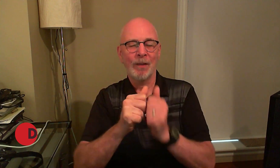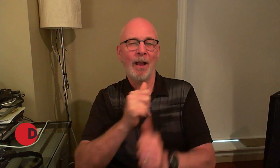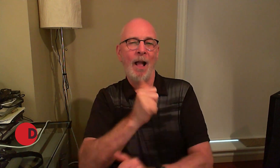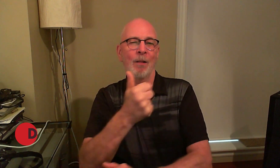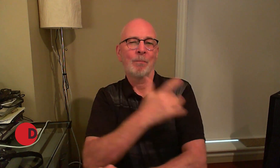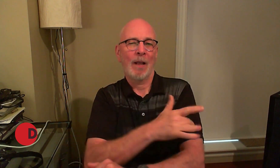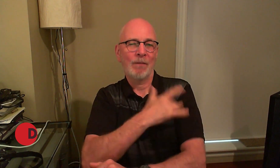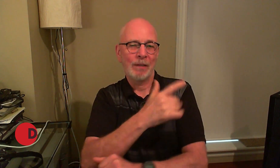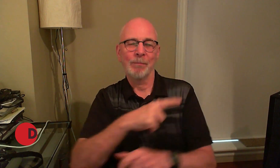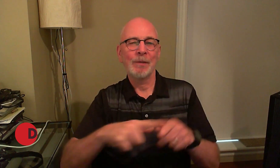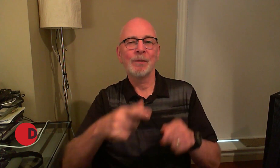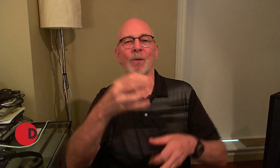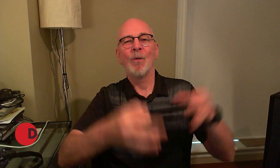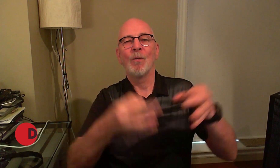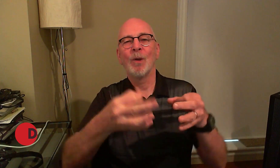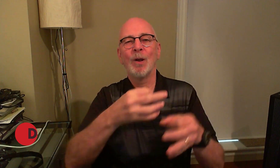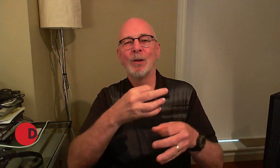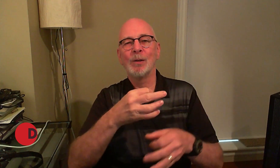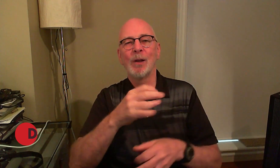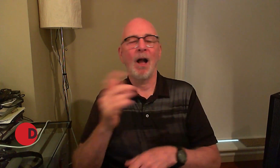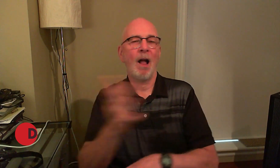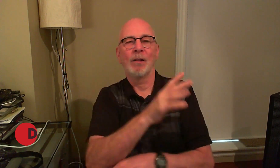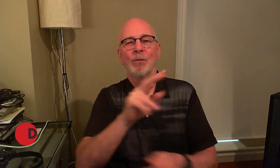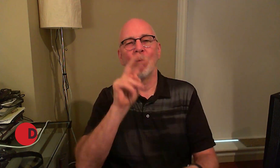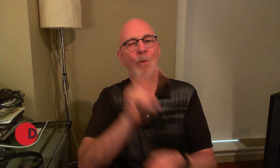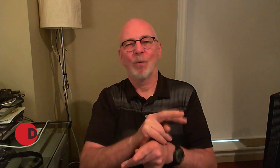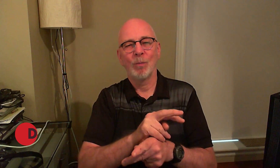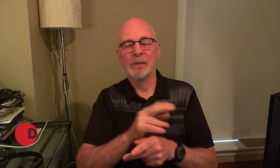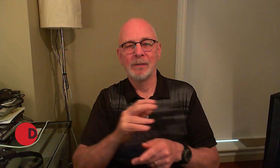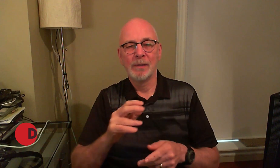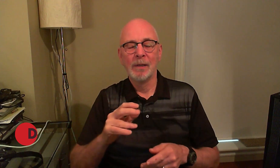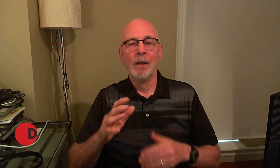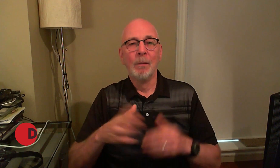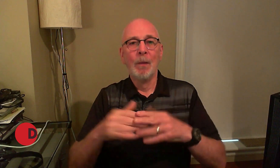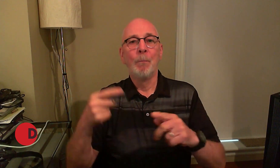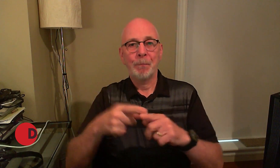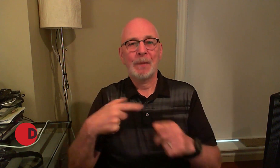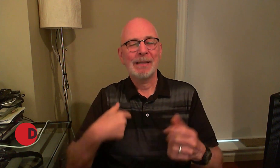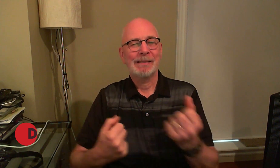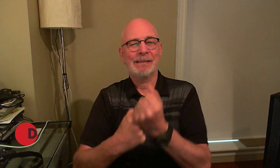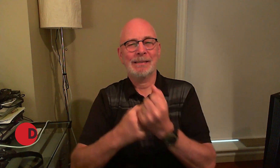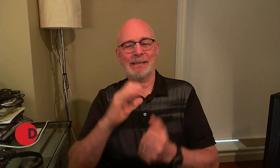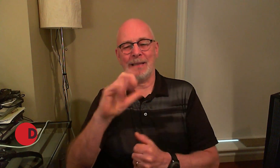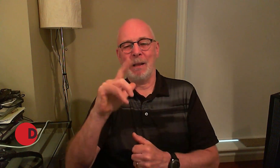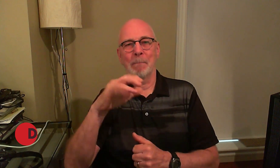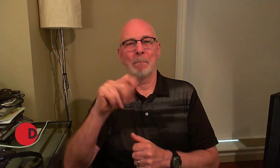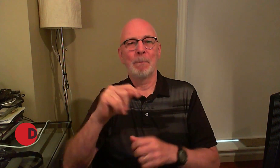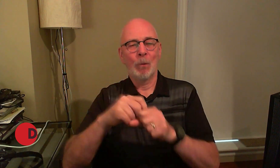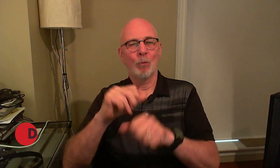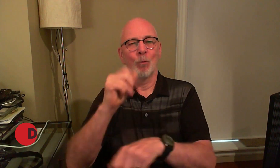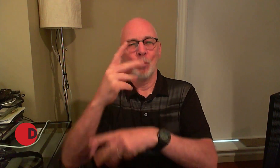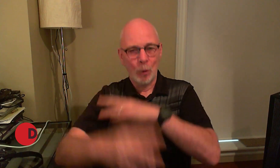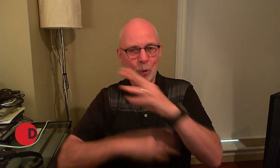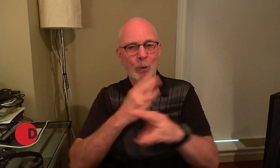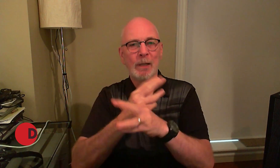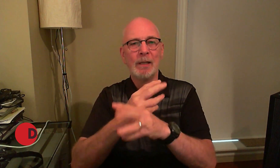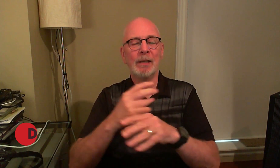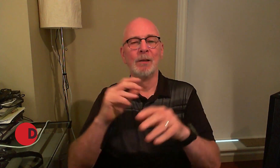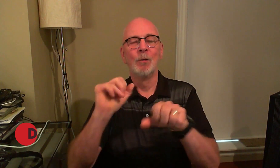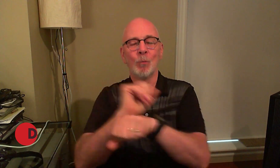control with other provinces but lost in court. I support climate control around